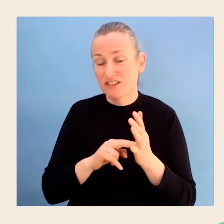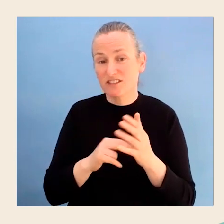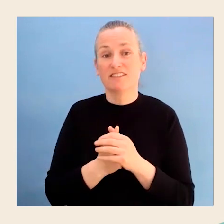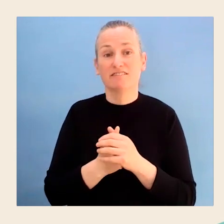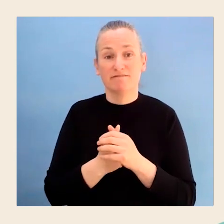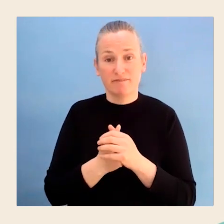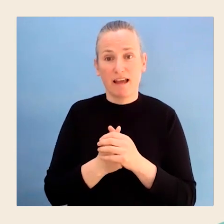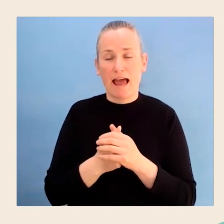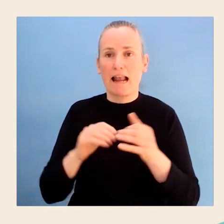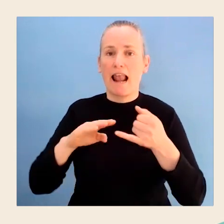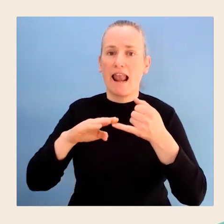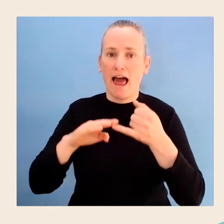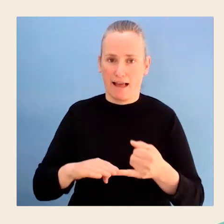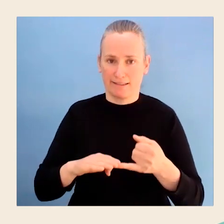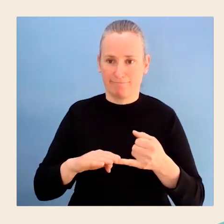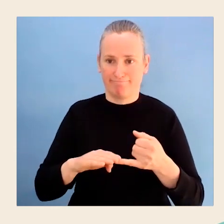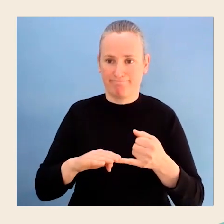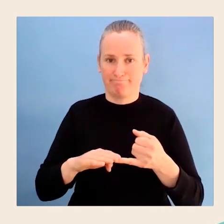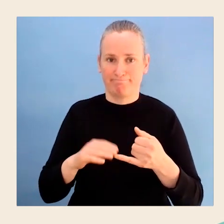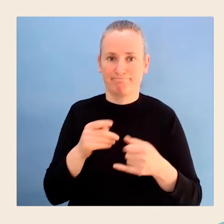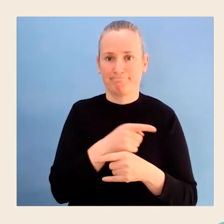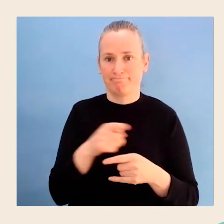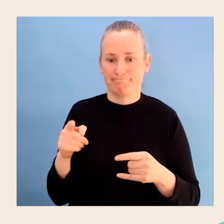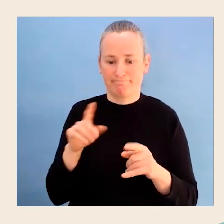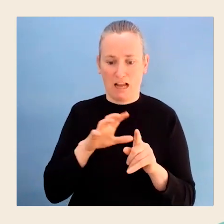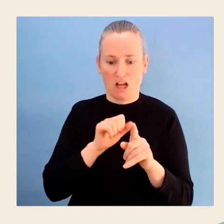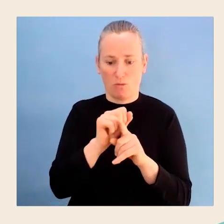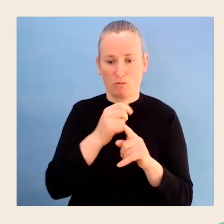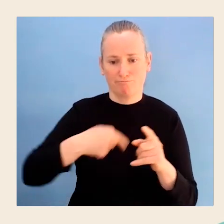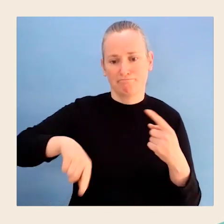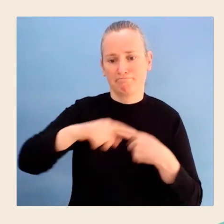have really finally caught up with disabled people.